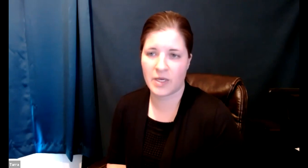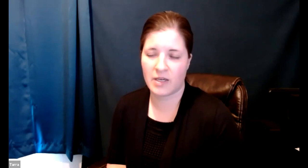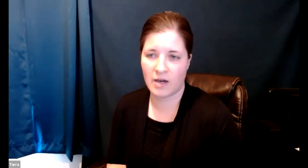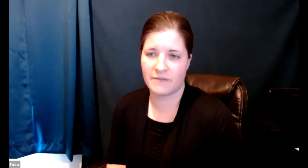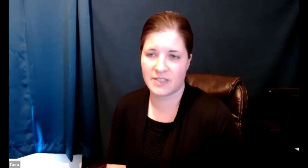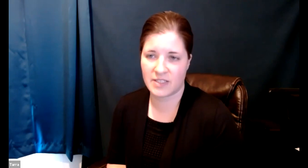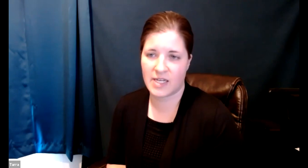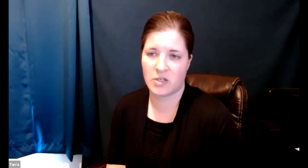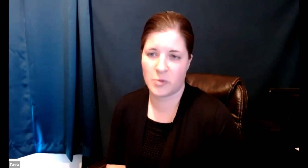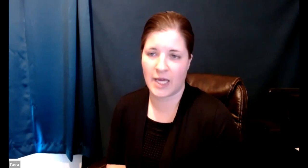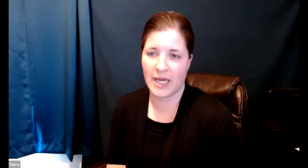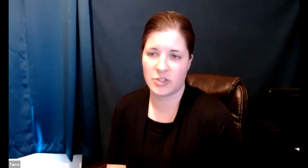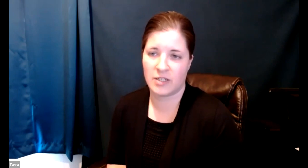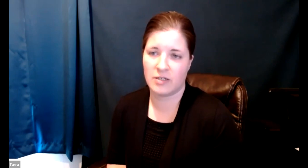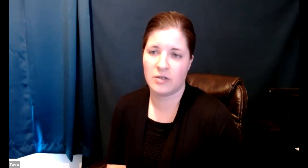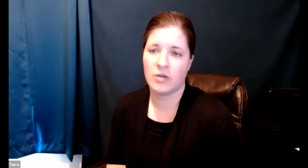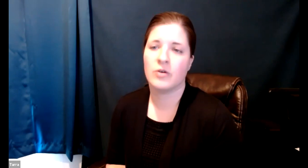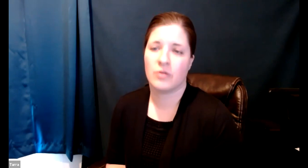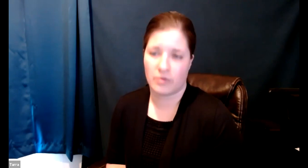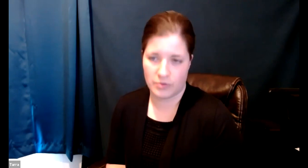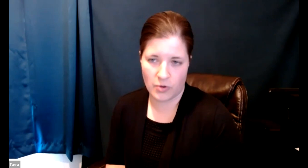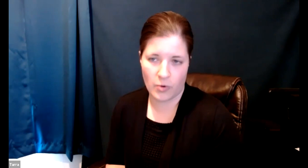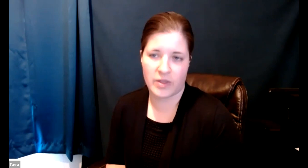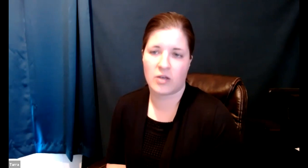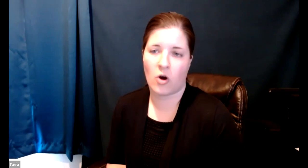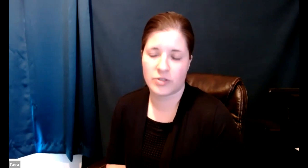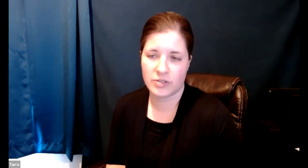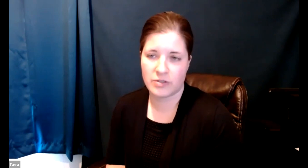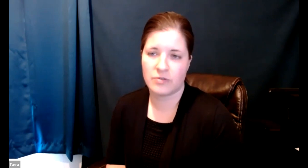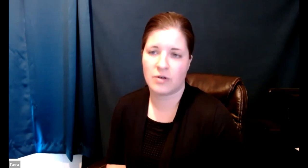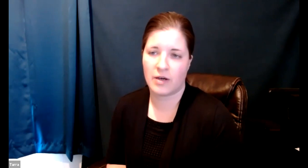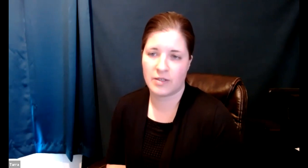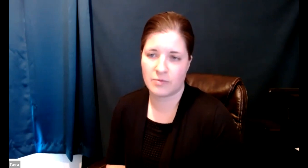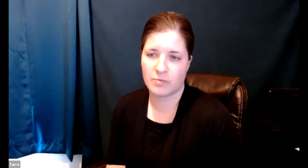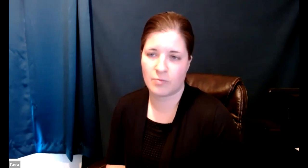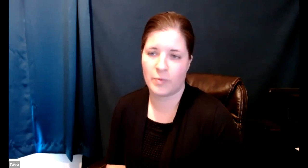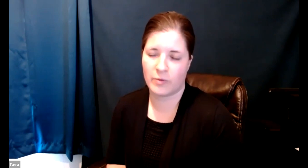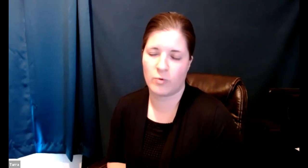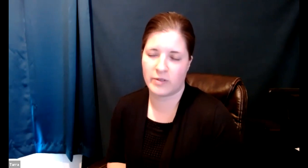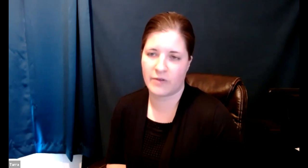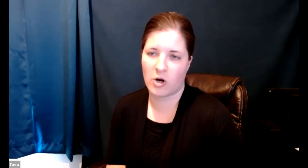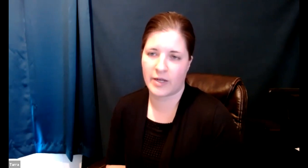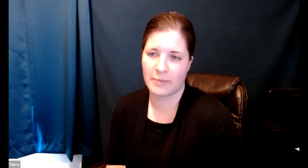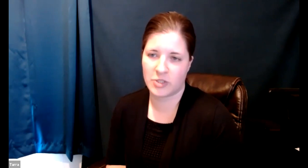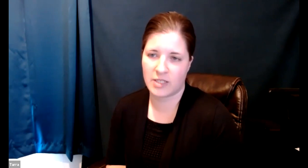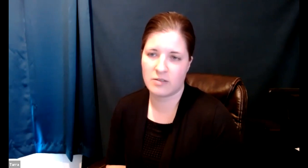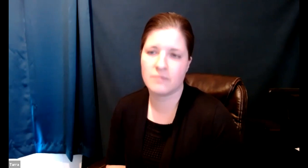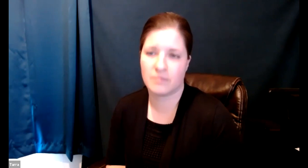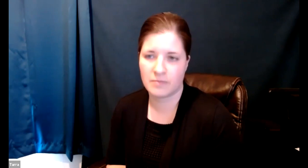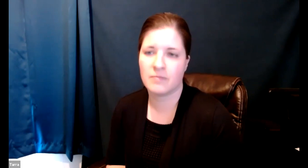. We have Tarra and we have Maria. They'll be